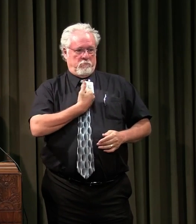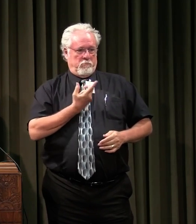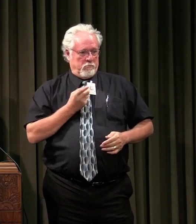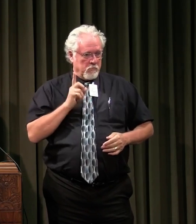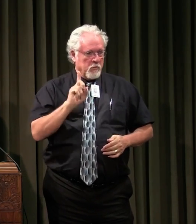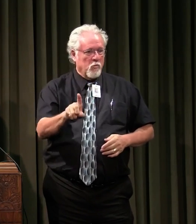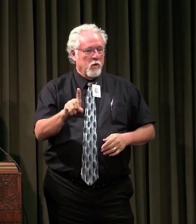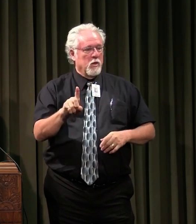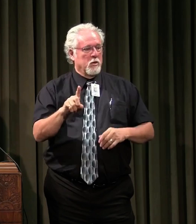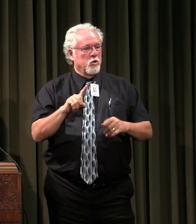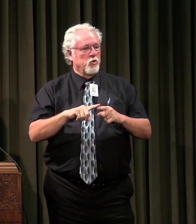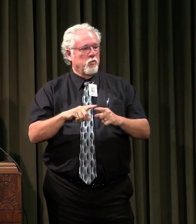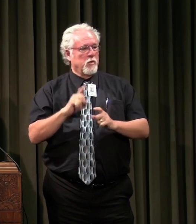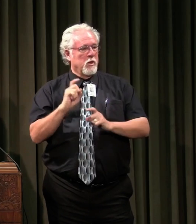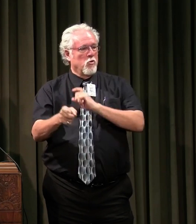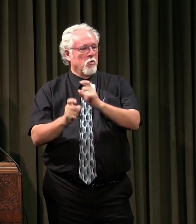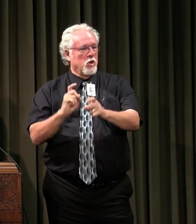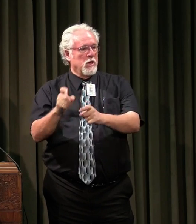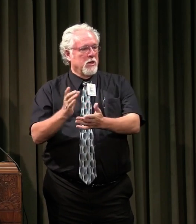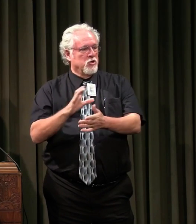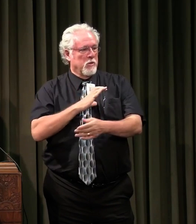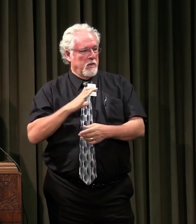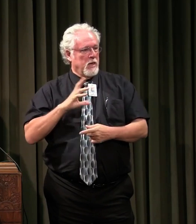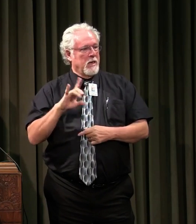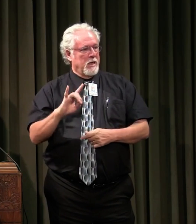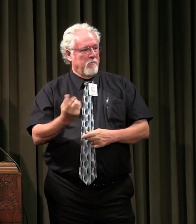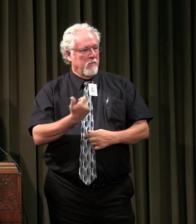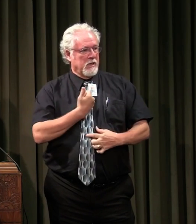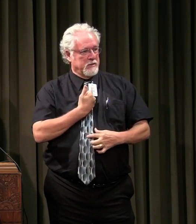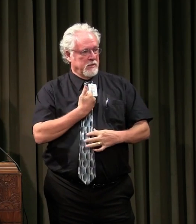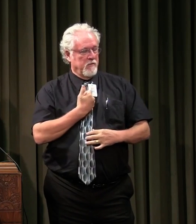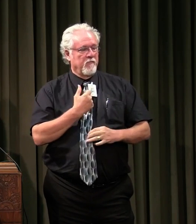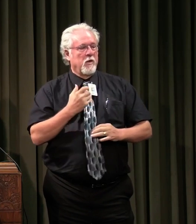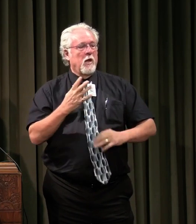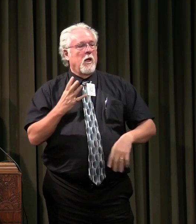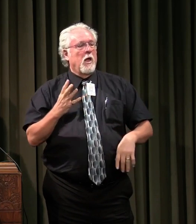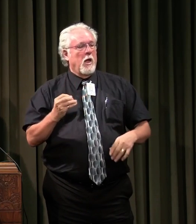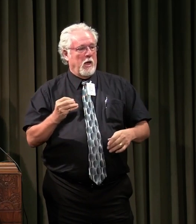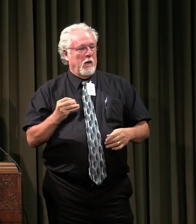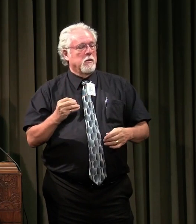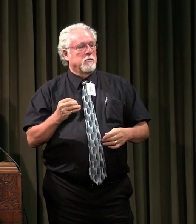the appropriations committee and did it myself and we we have a tremendous